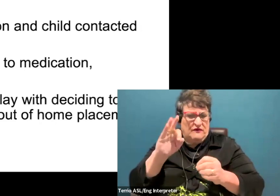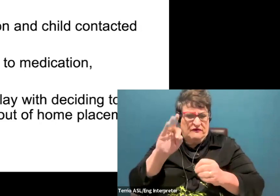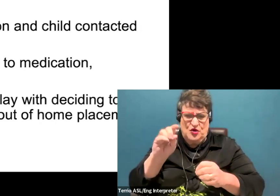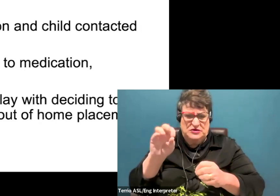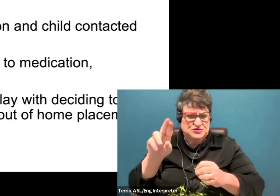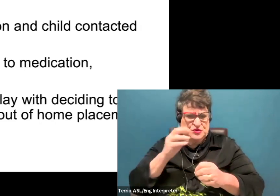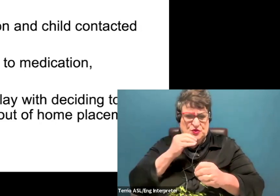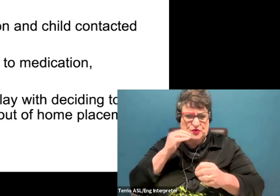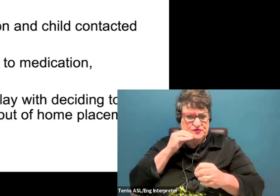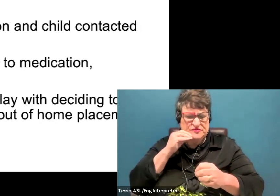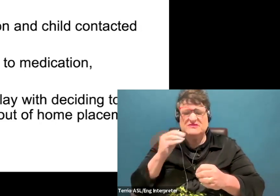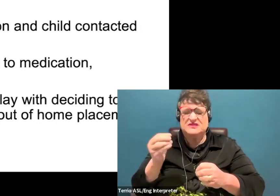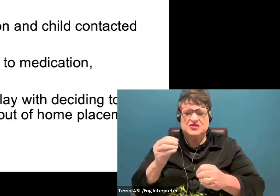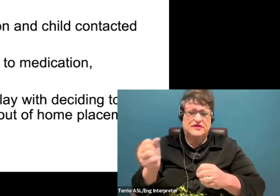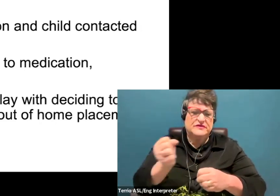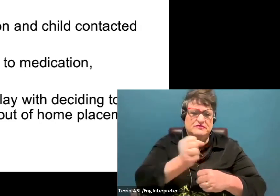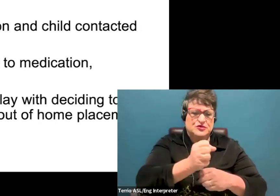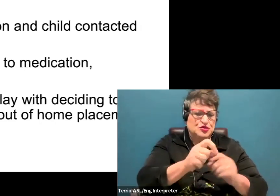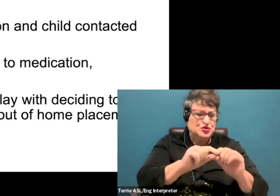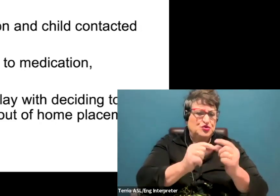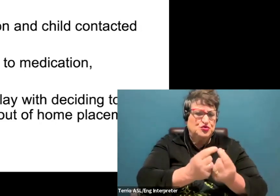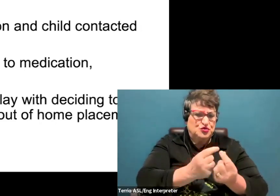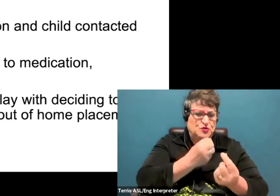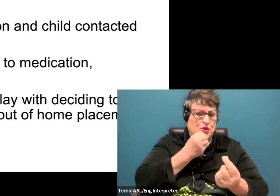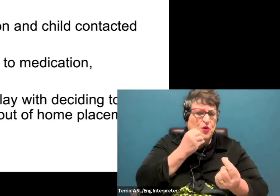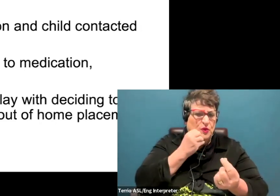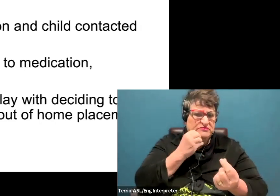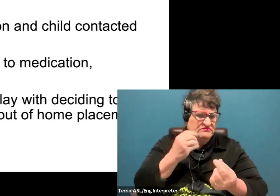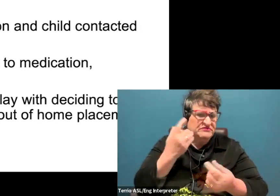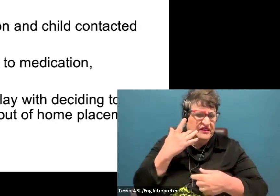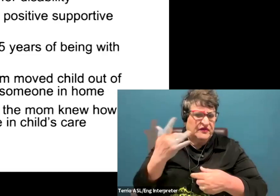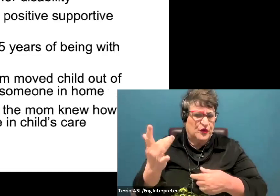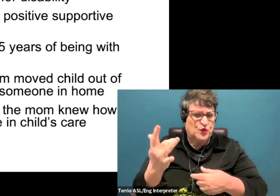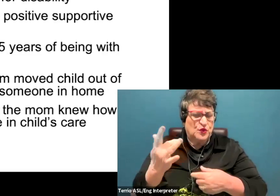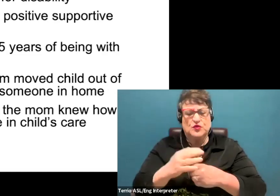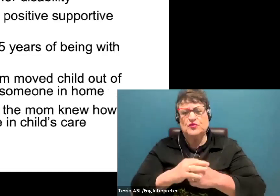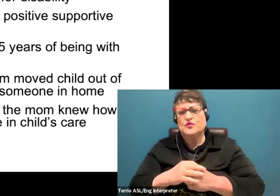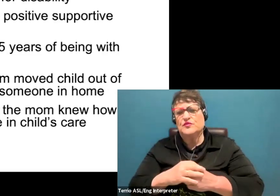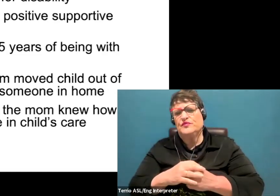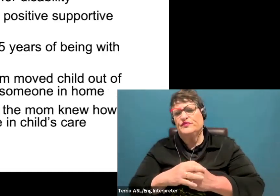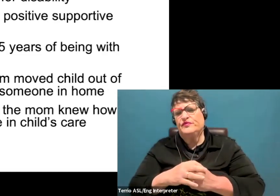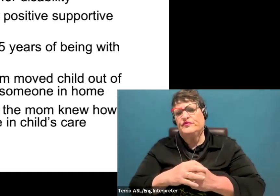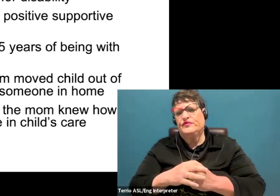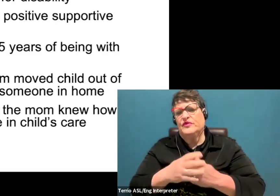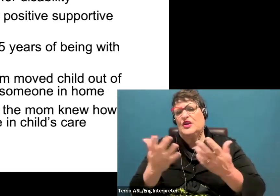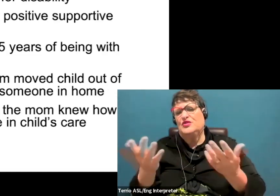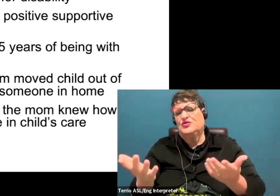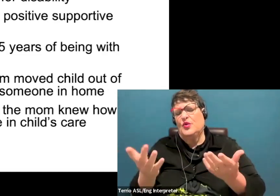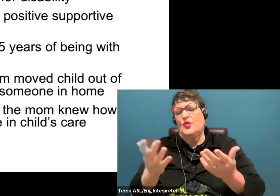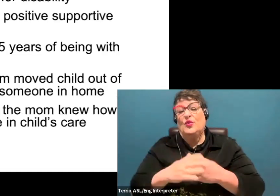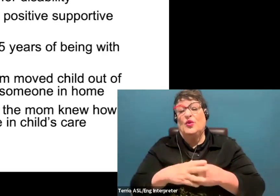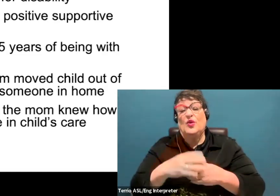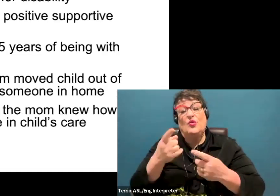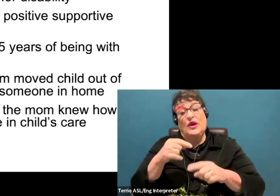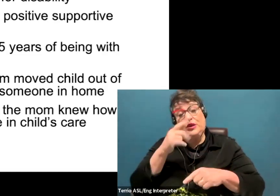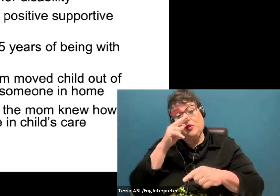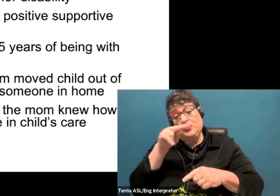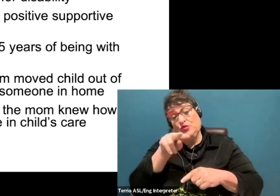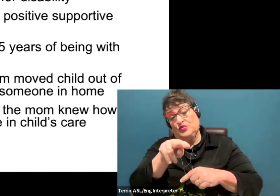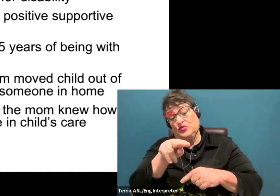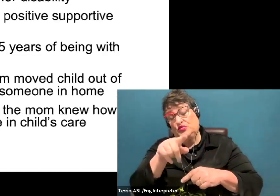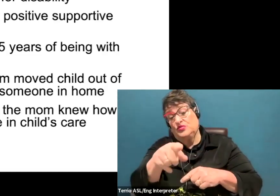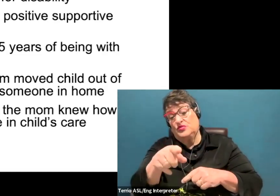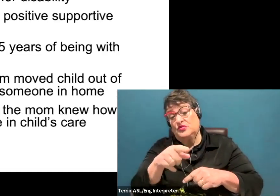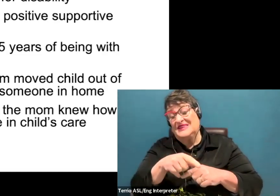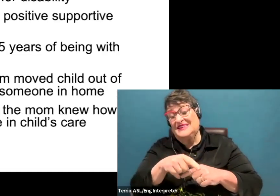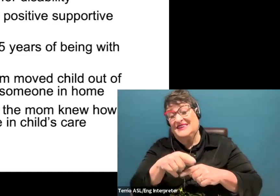Next slide, please. So when you look at the allegations,